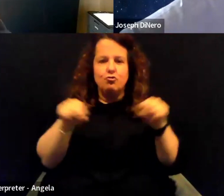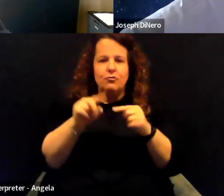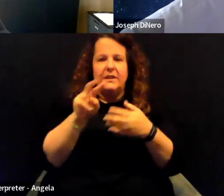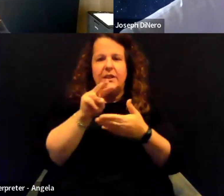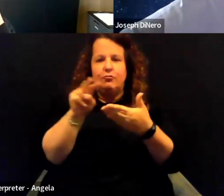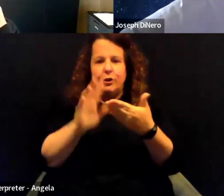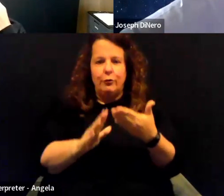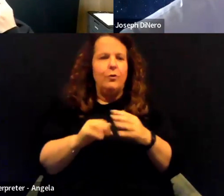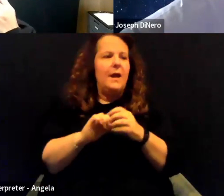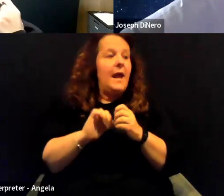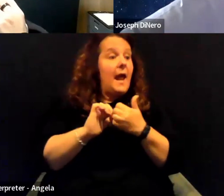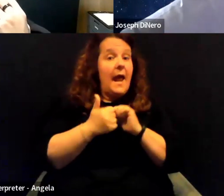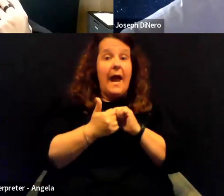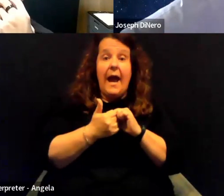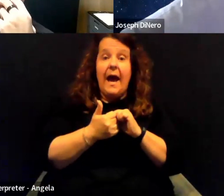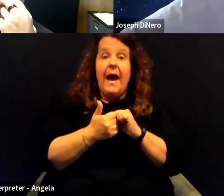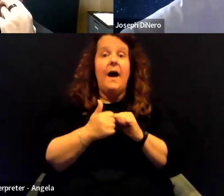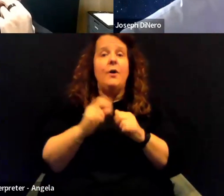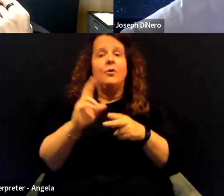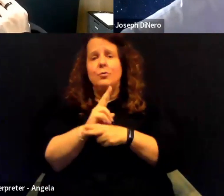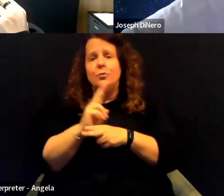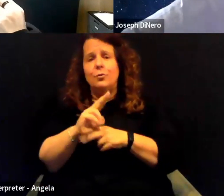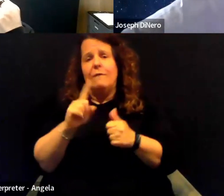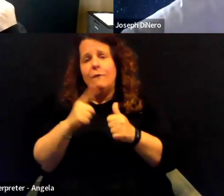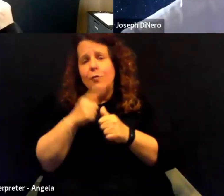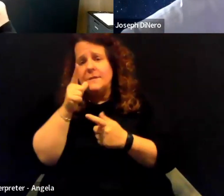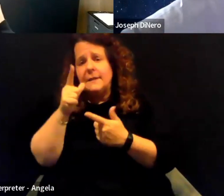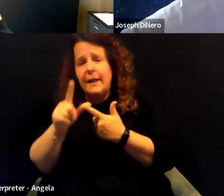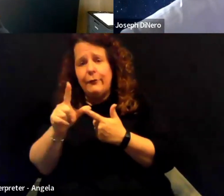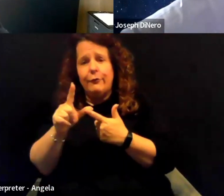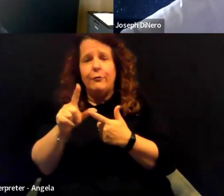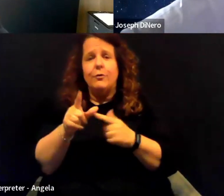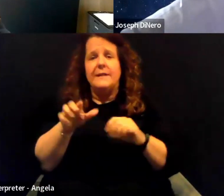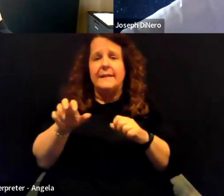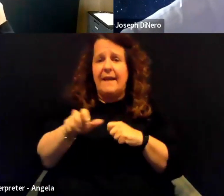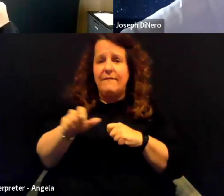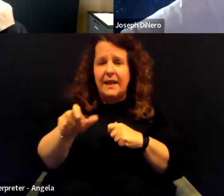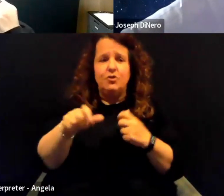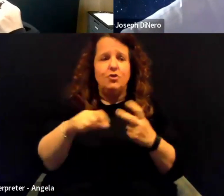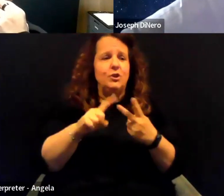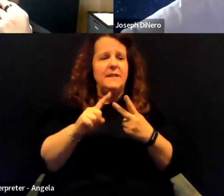How do you do first letter navigation? How do you create a folder? Just some basic file management.